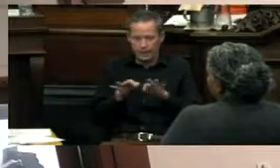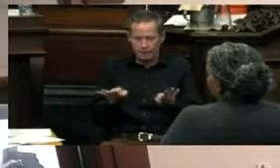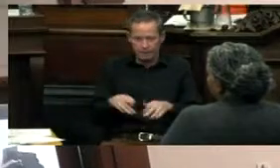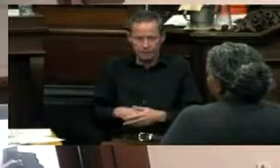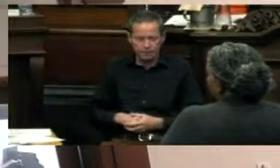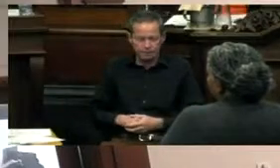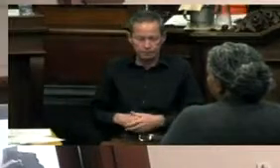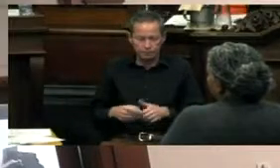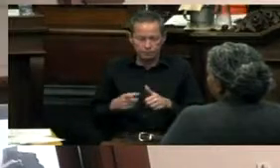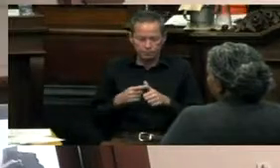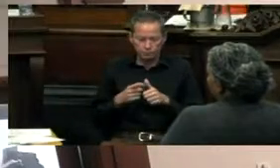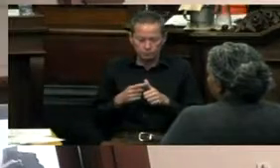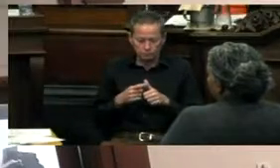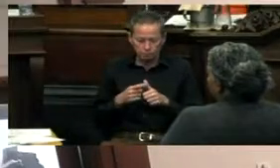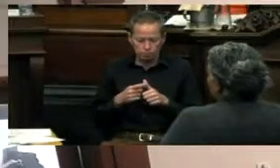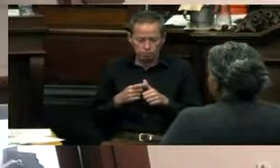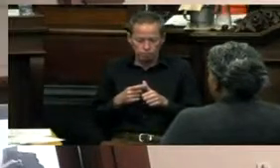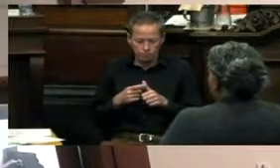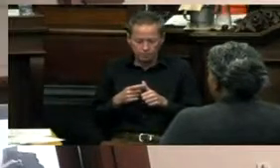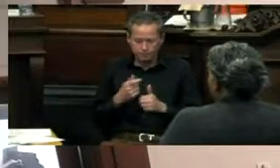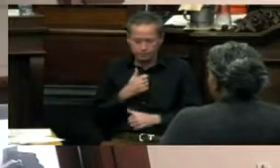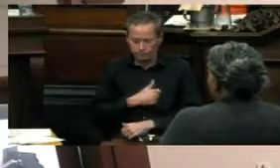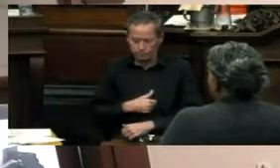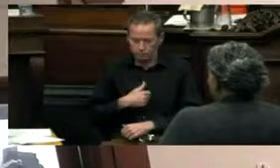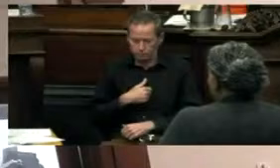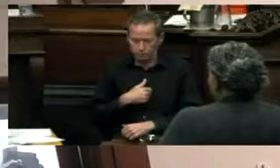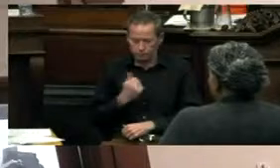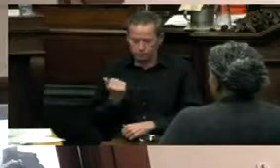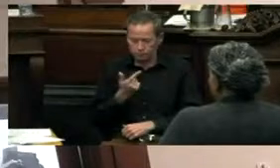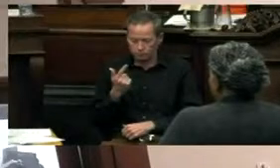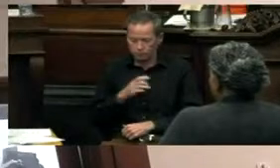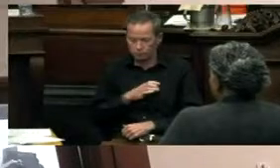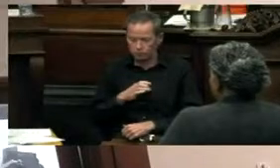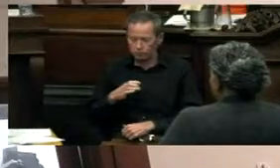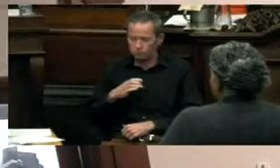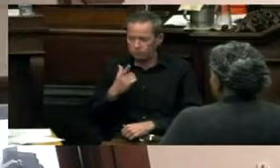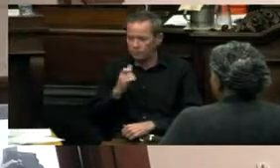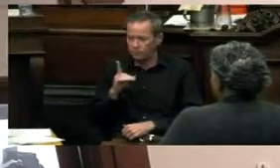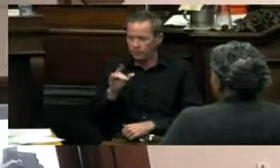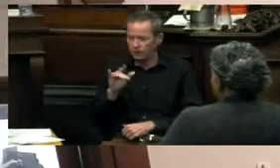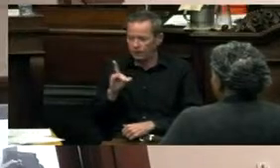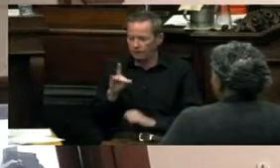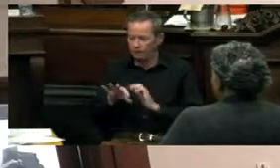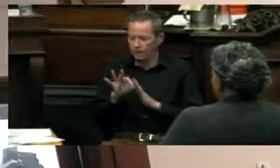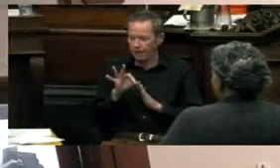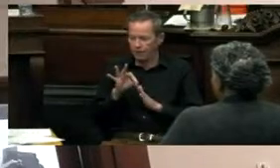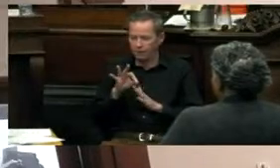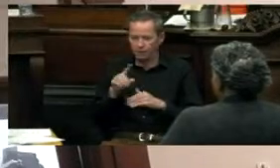you. So I have three statements.